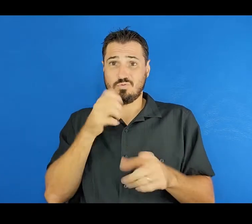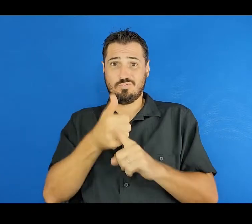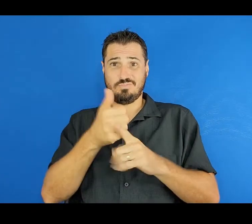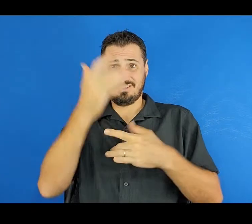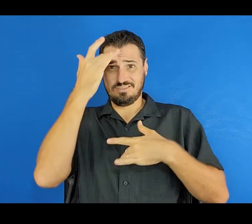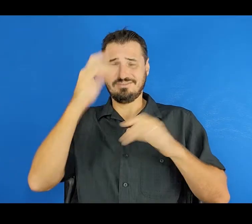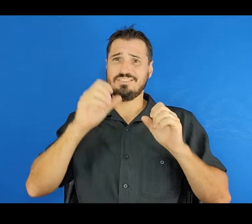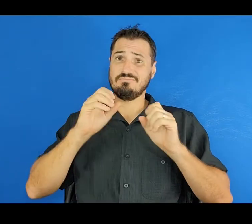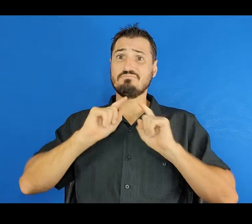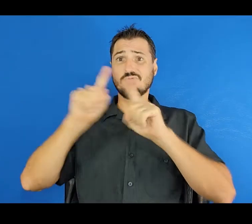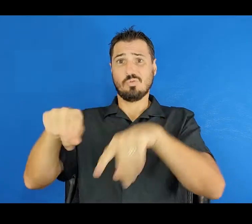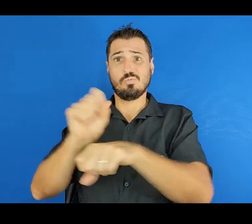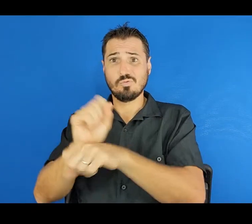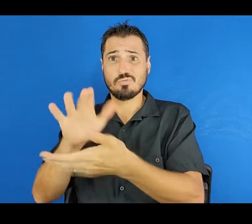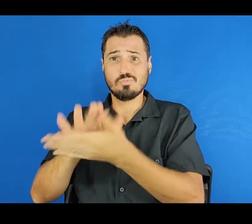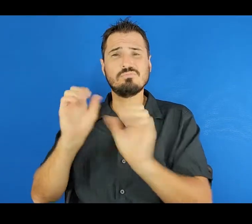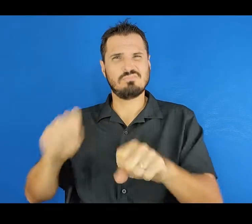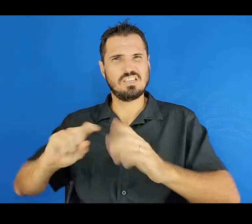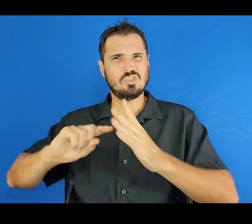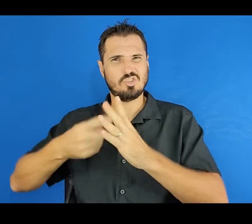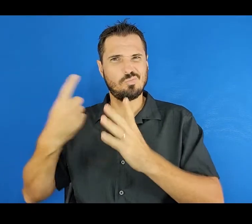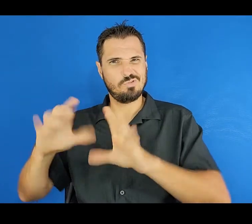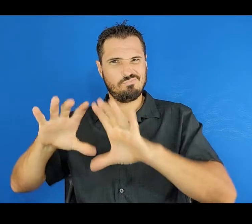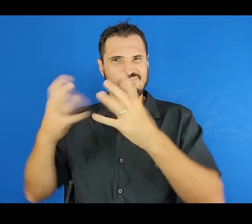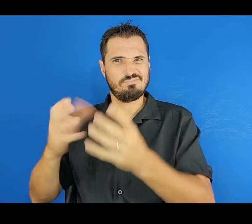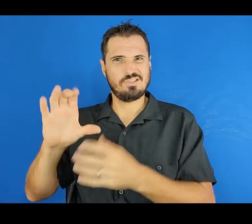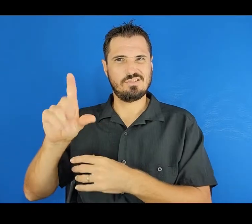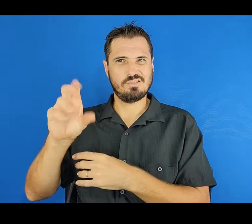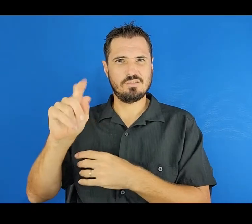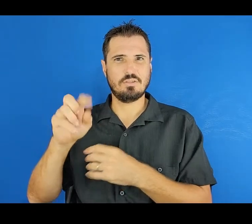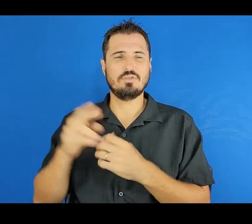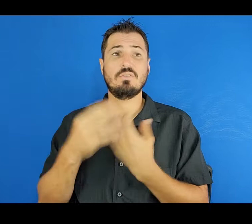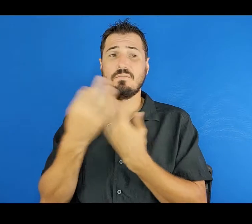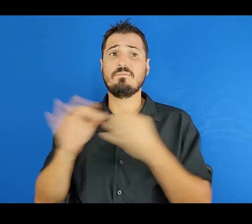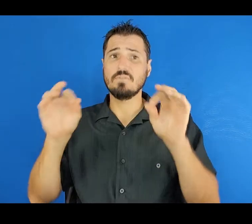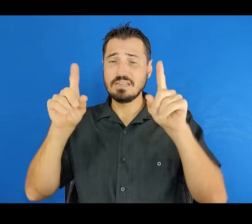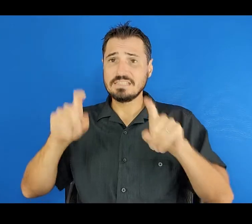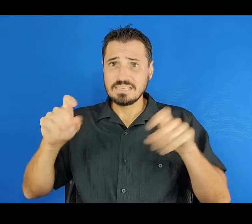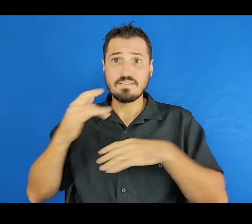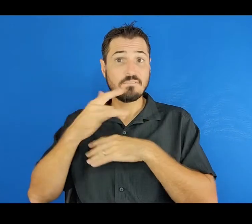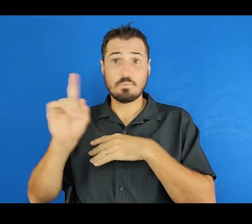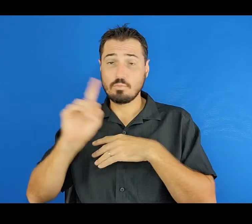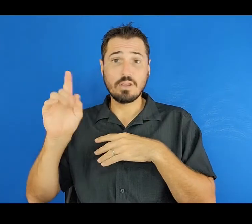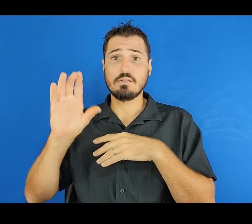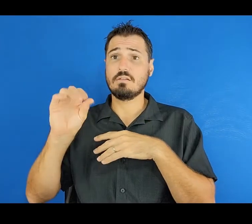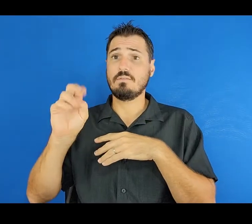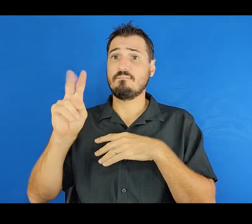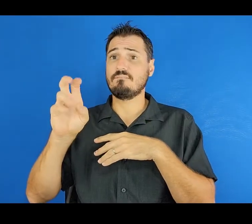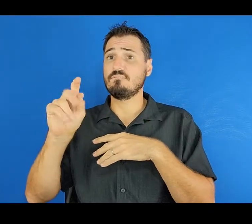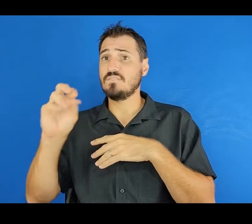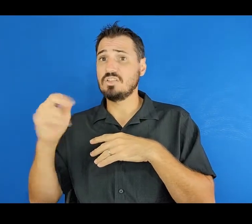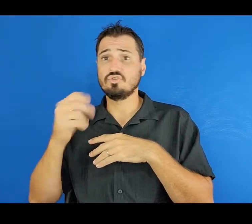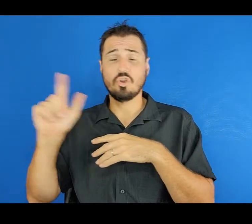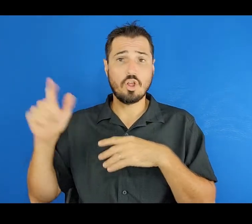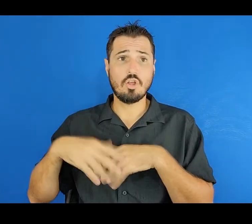Free tests are available without a doctor’s order or insurance at the Convention Hall, Lihue Pharmacy, and from our mobile van